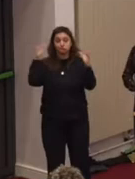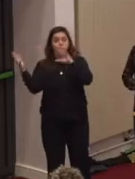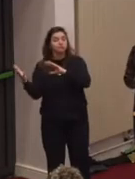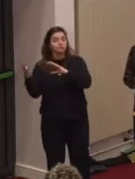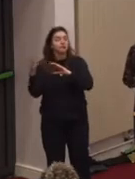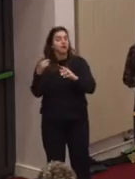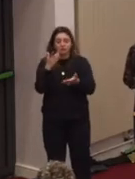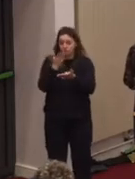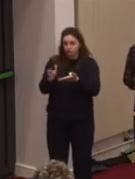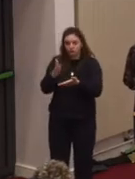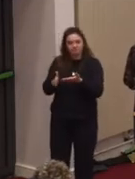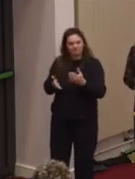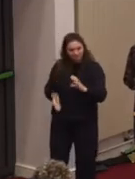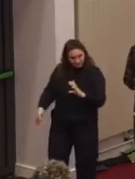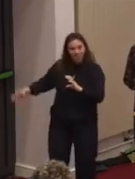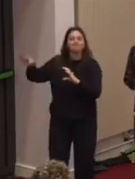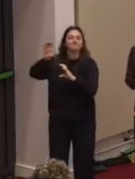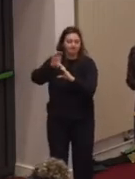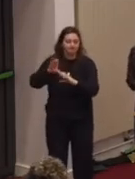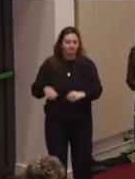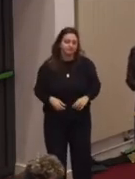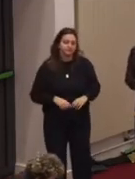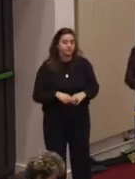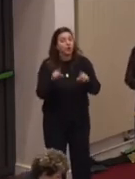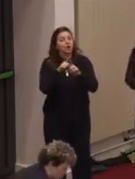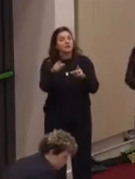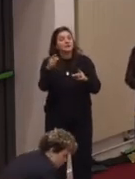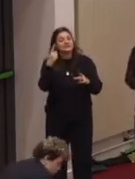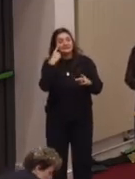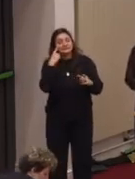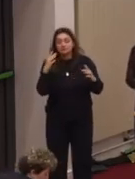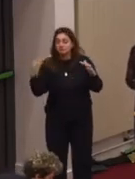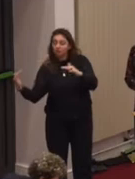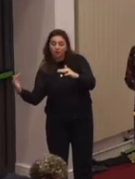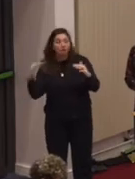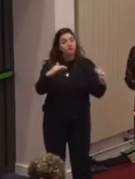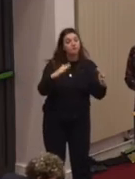So for example we often see both in conflict and in natural hazards and more recently in